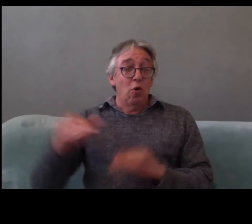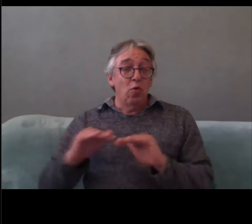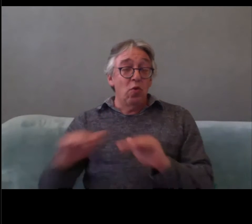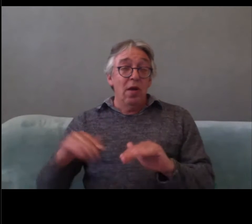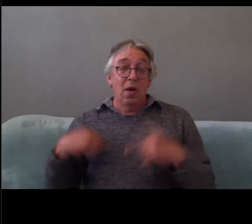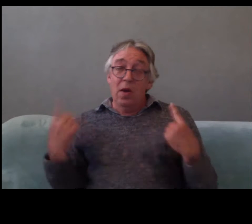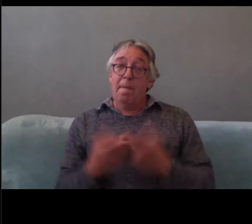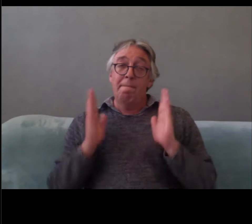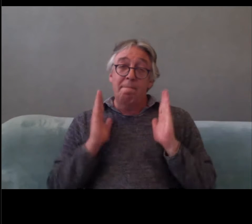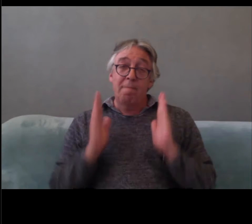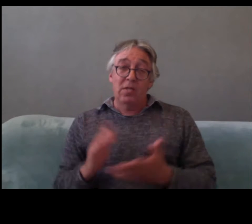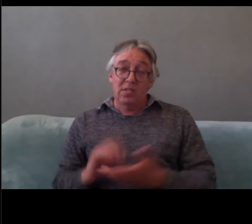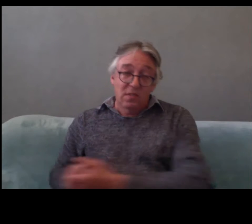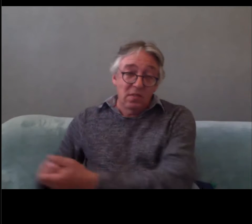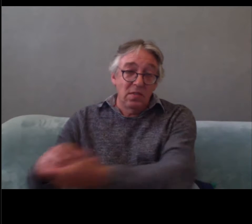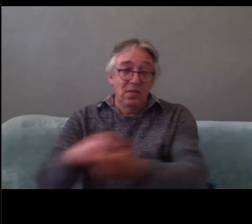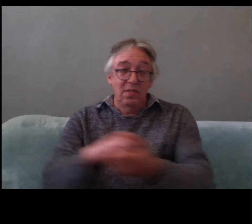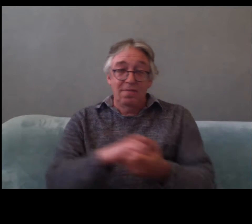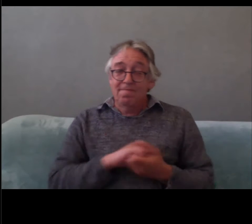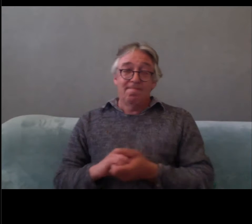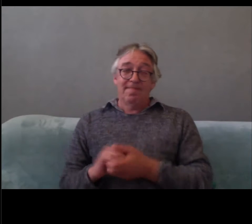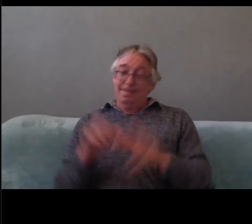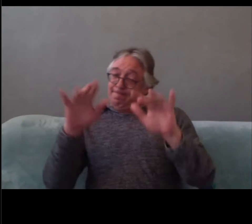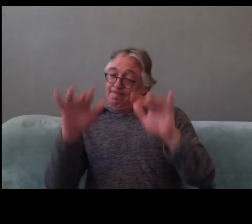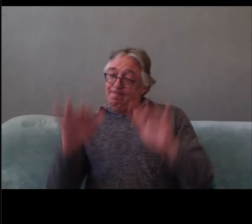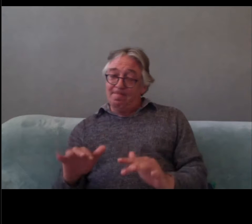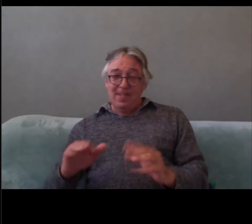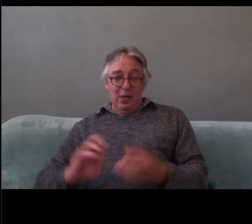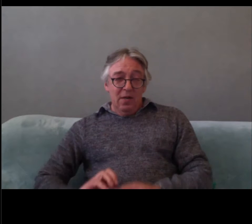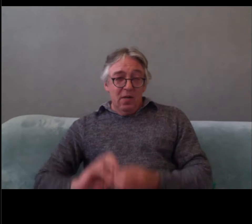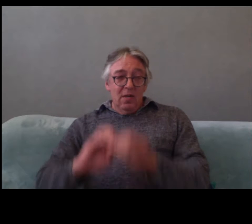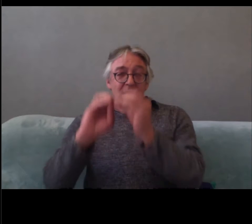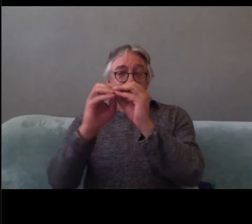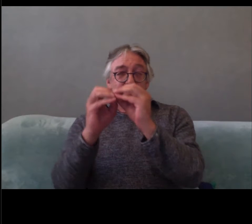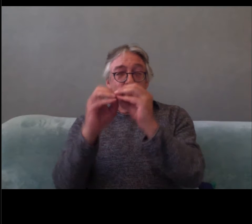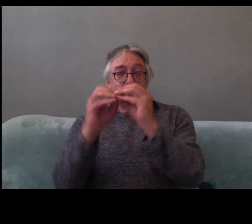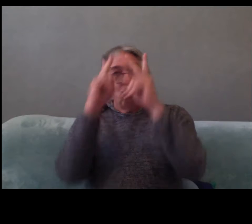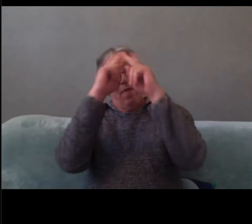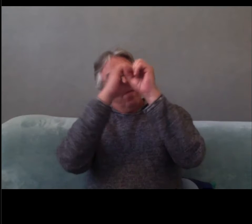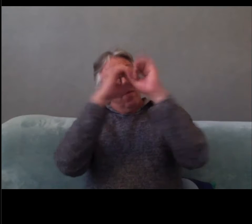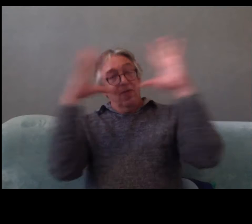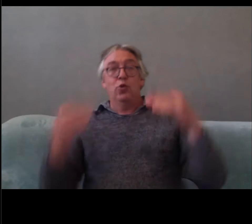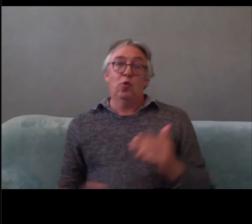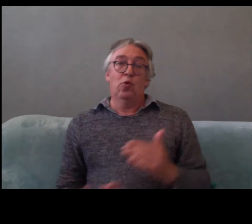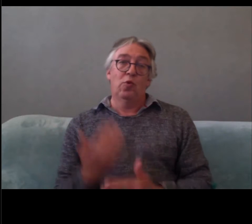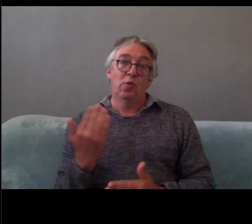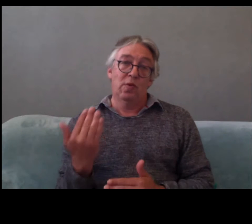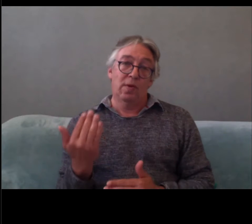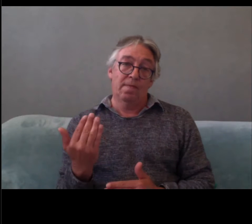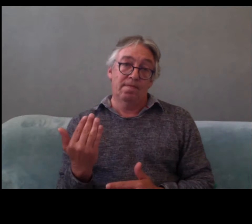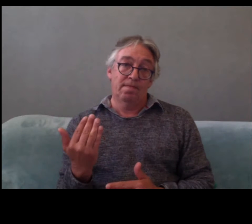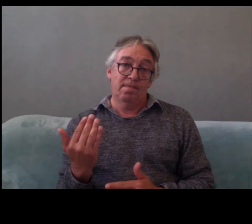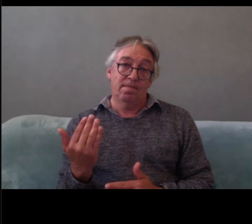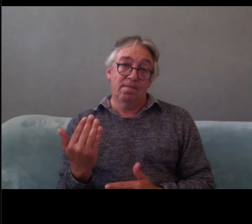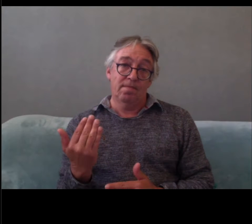a new vision to persons with disabilities,